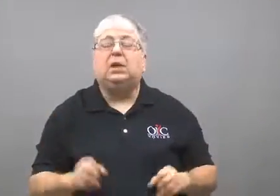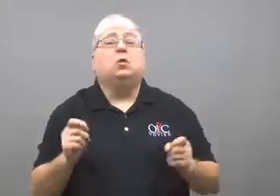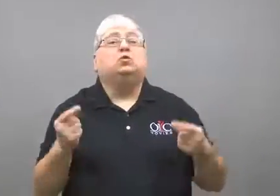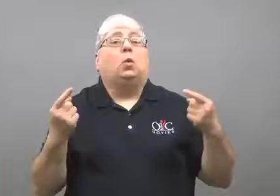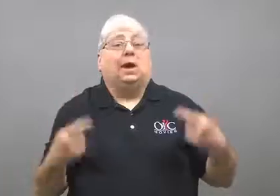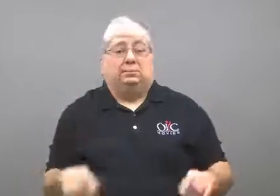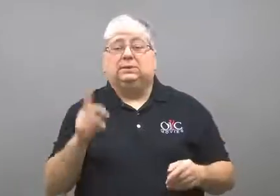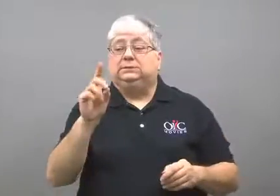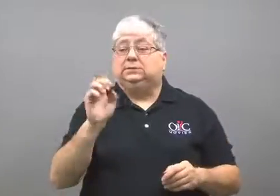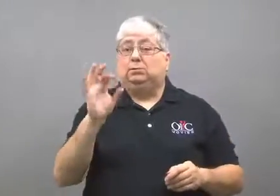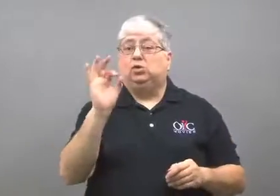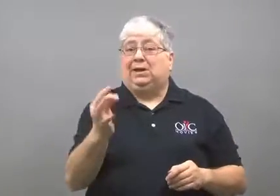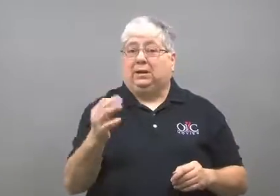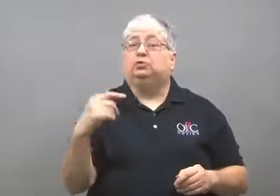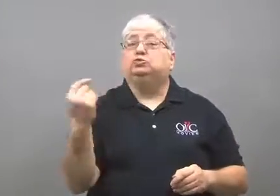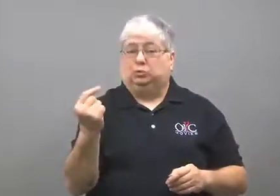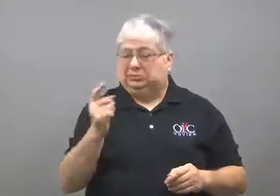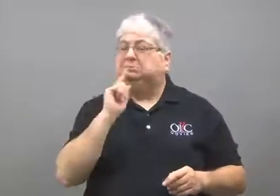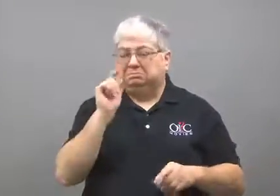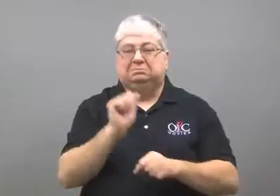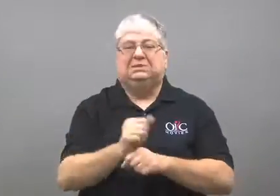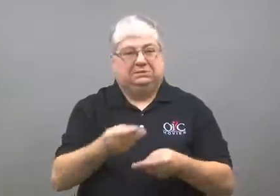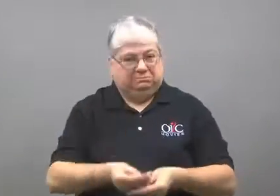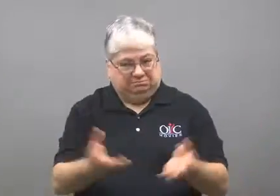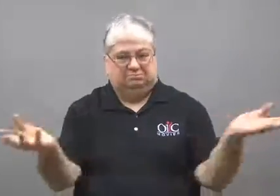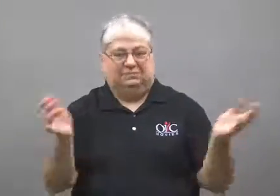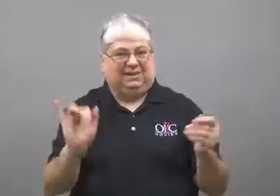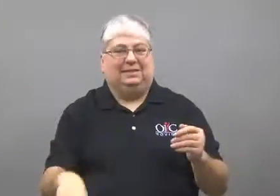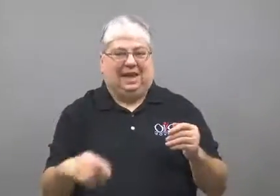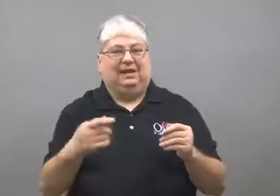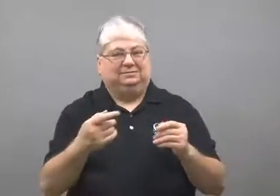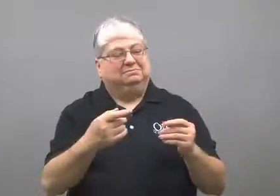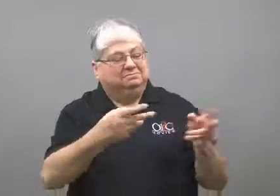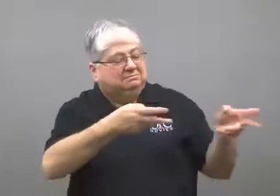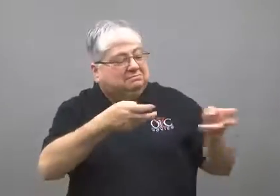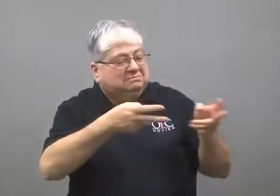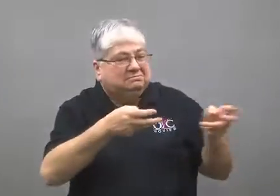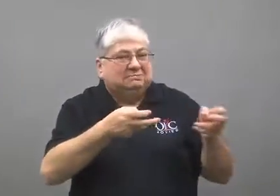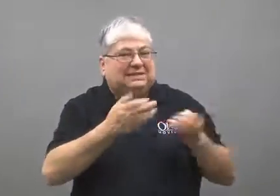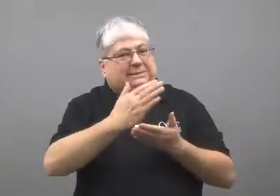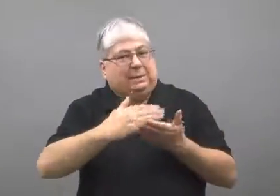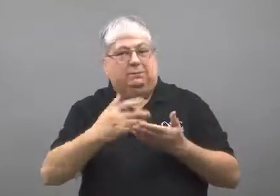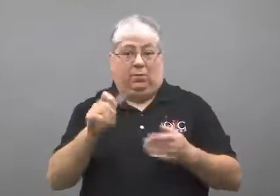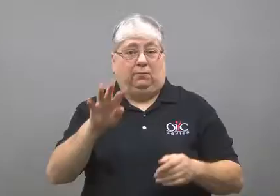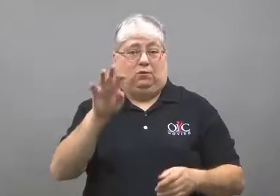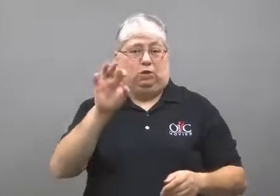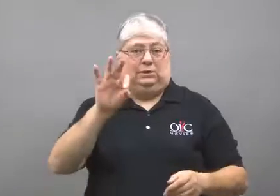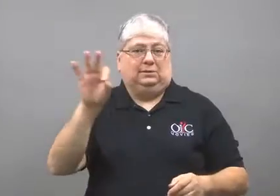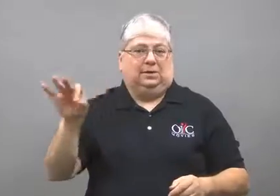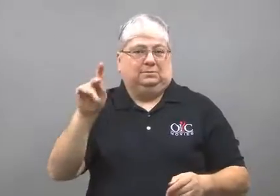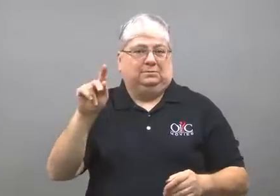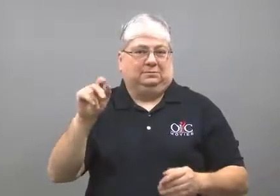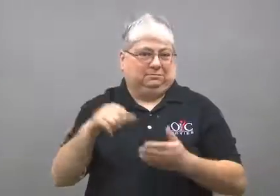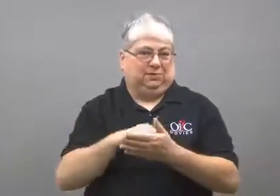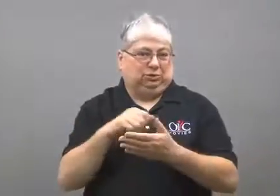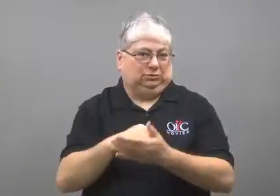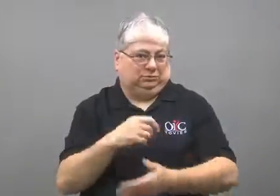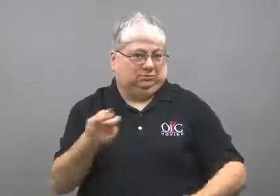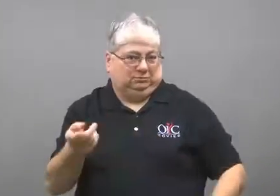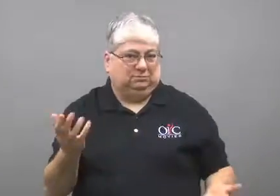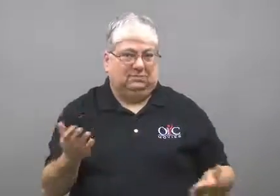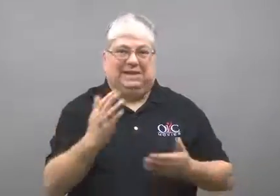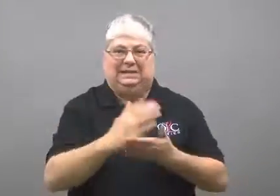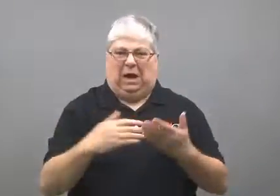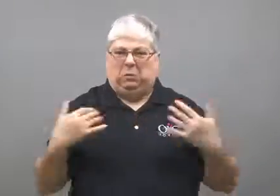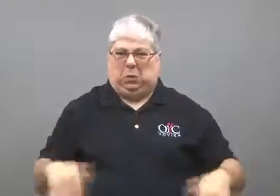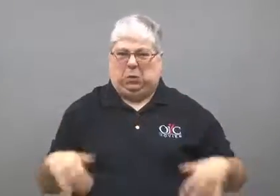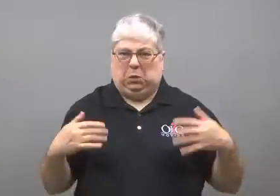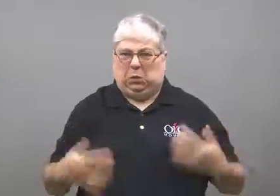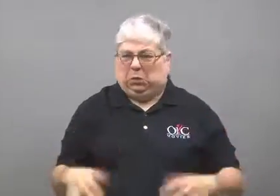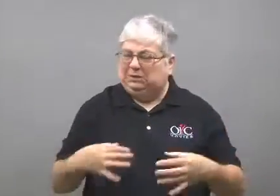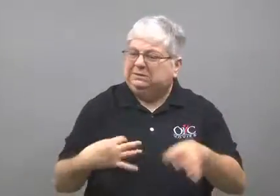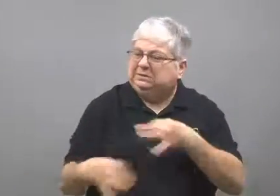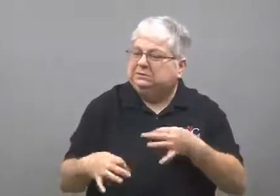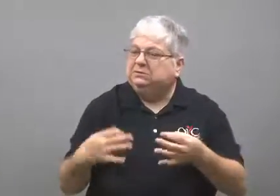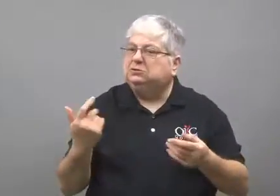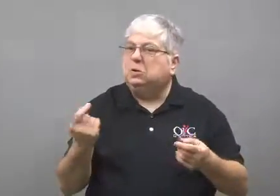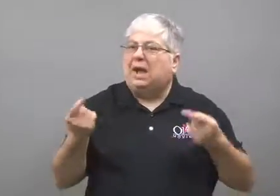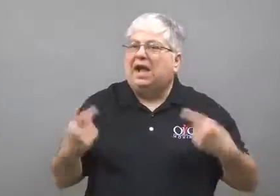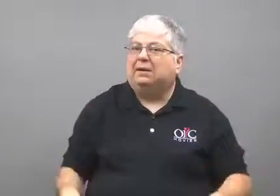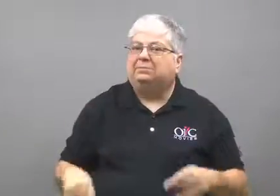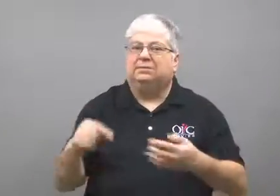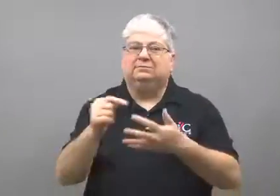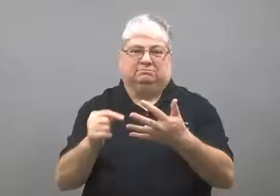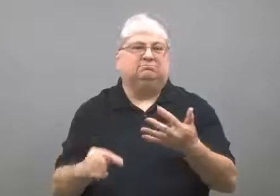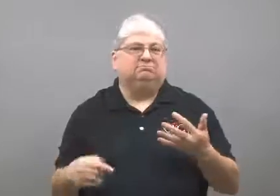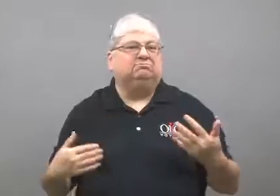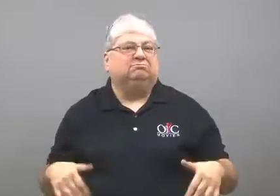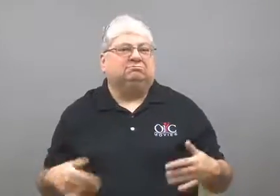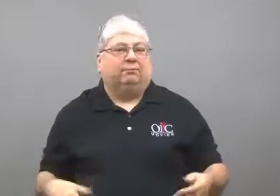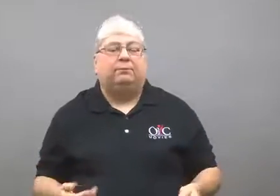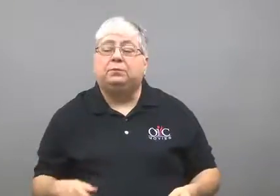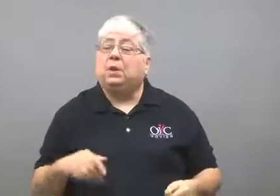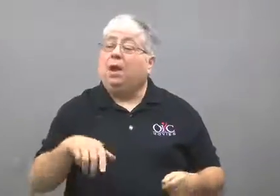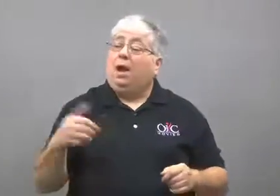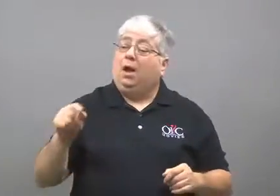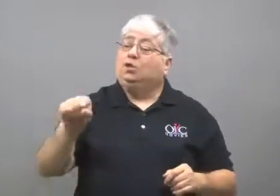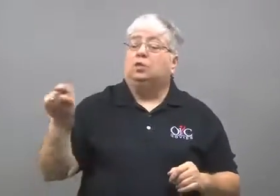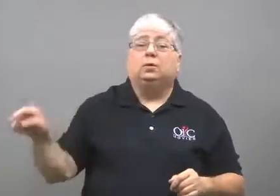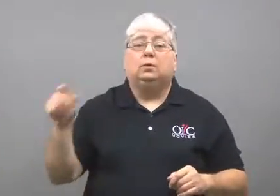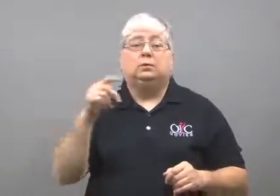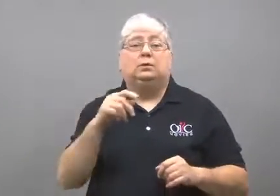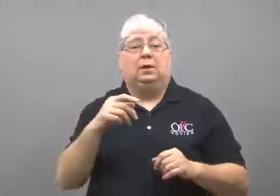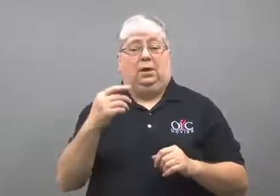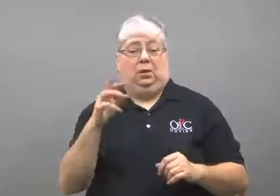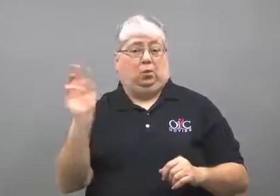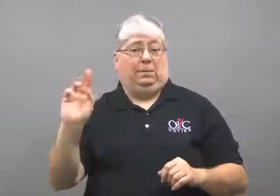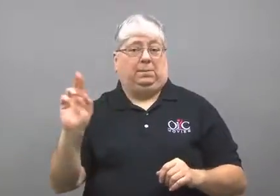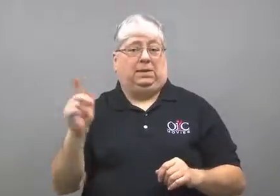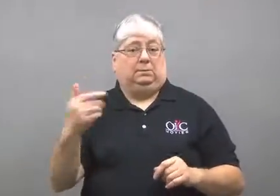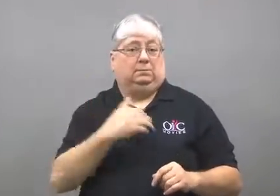The 499 page summary was released on Tuesday, December 9.